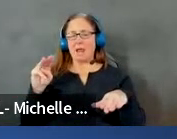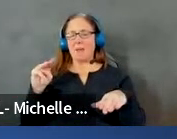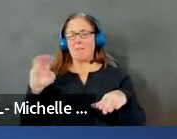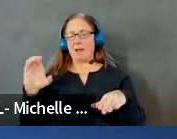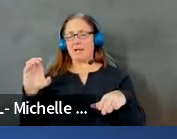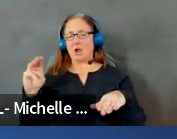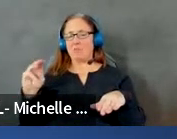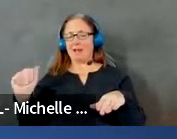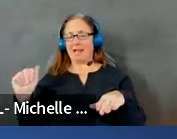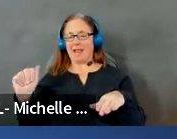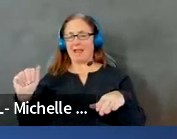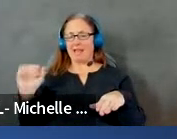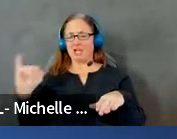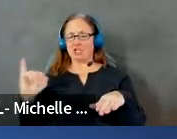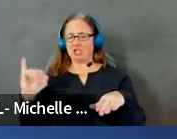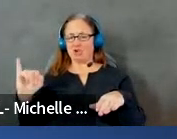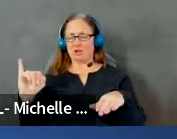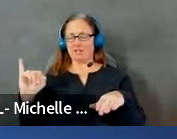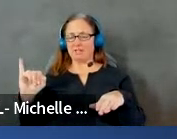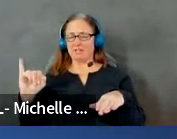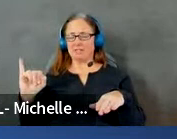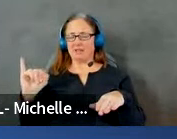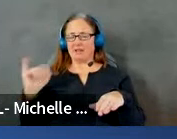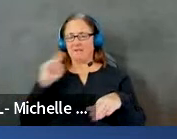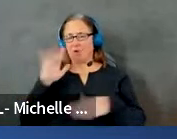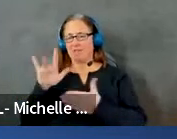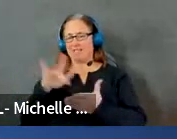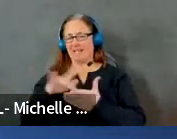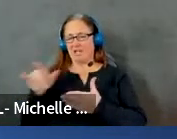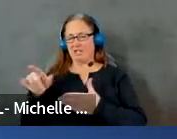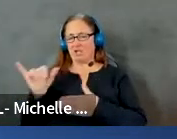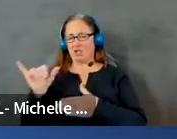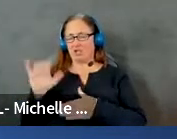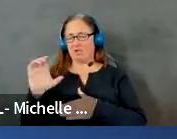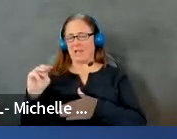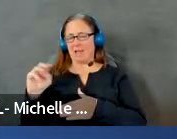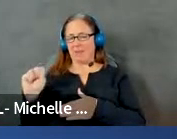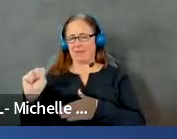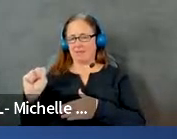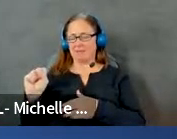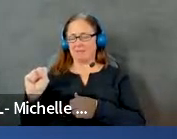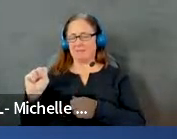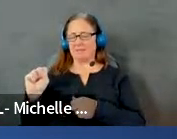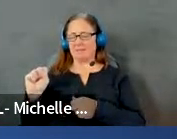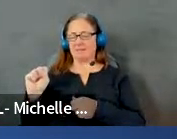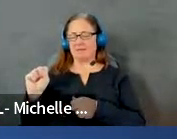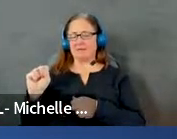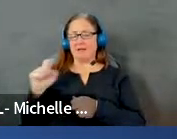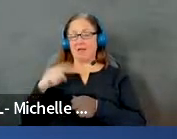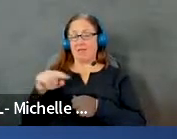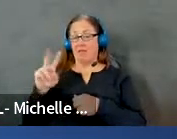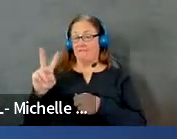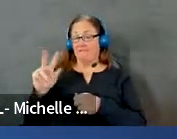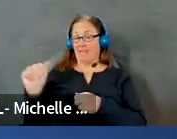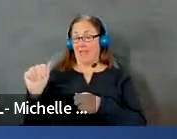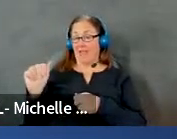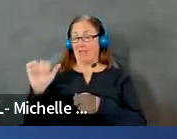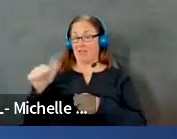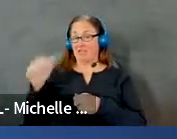of course, at the centers there, CMS. The VA is another federal agency that